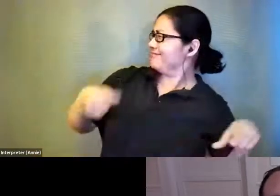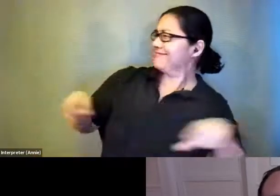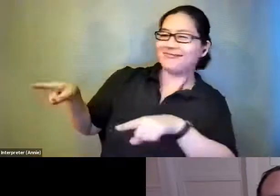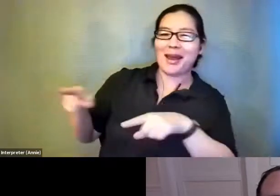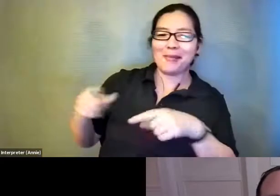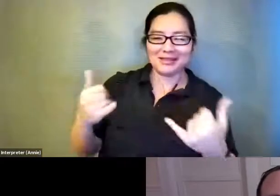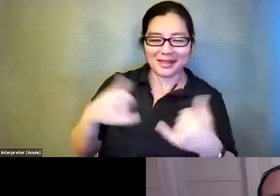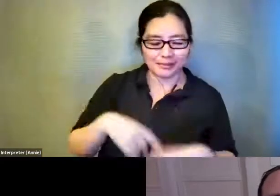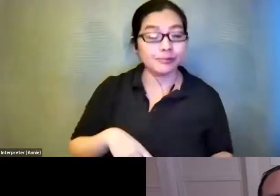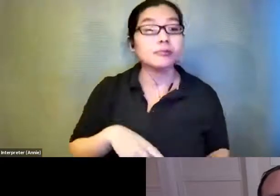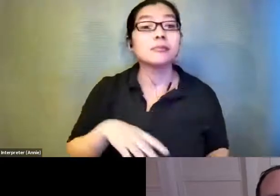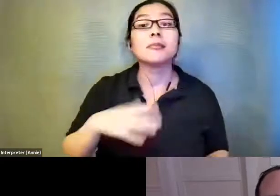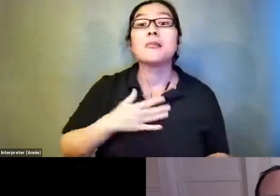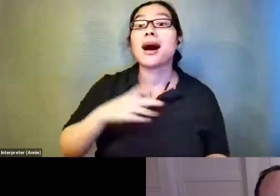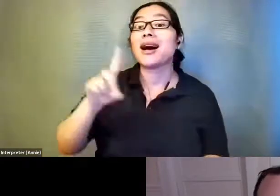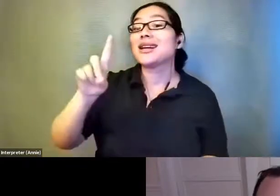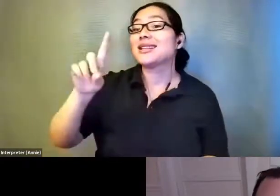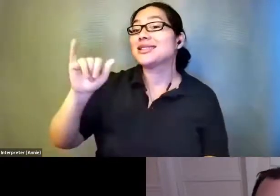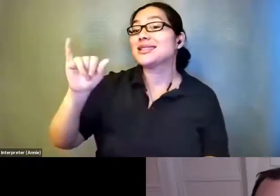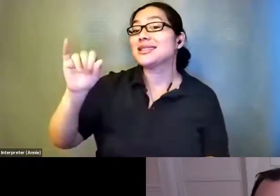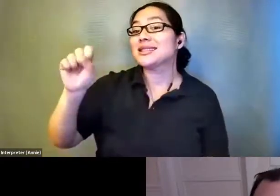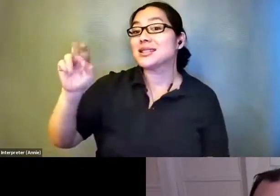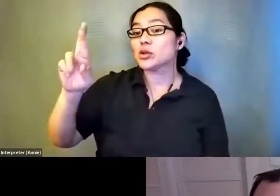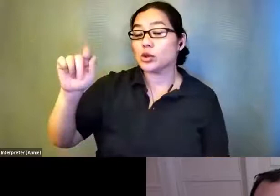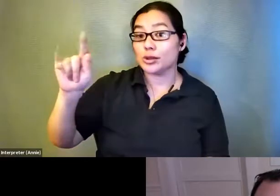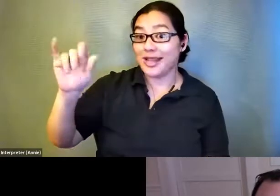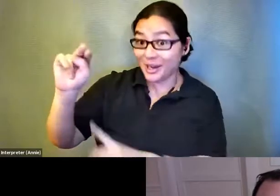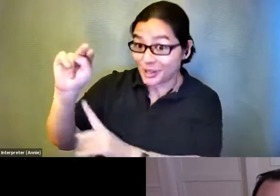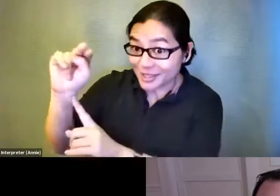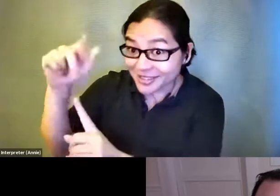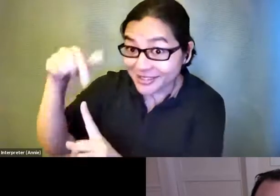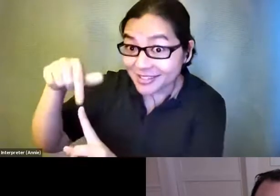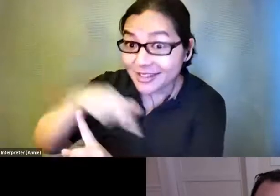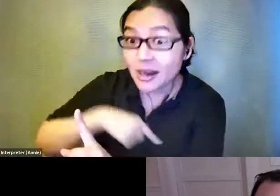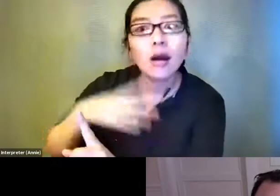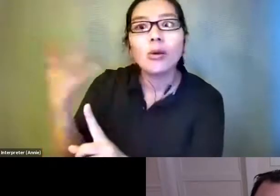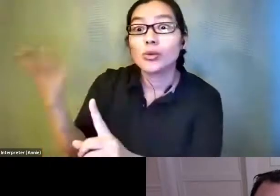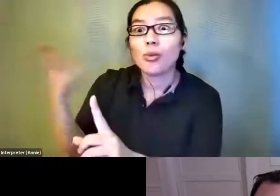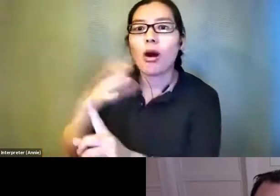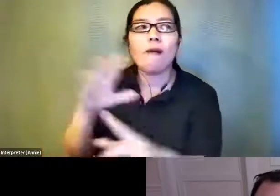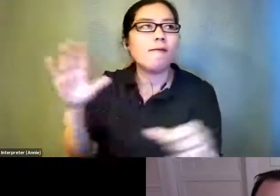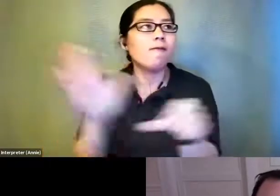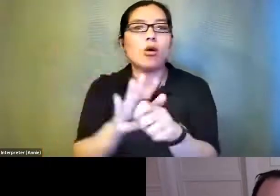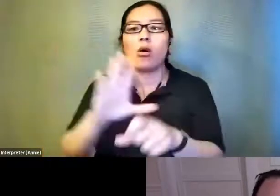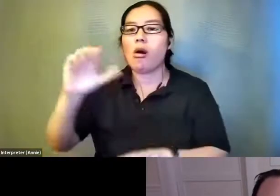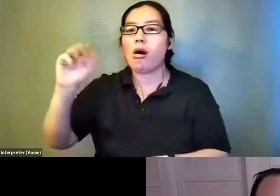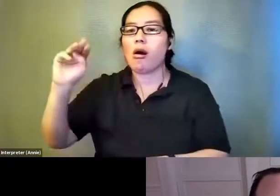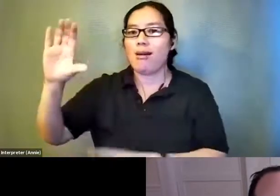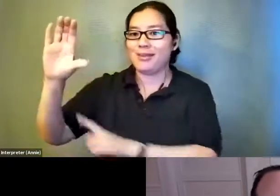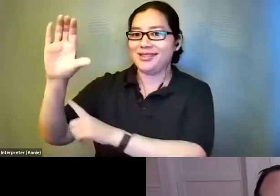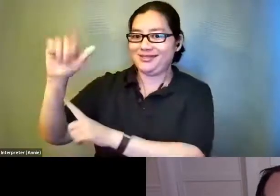dissertation as a comic book. I drew it and wrote it all and it's a published.